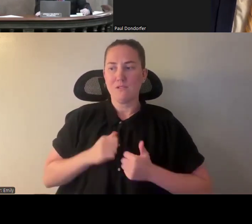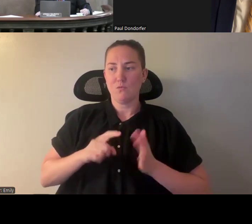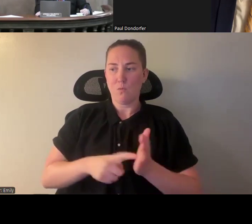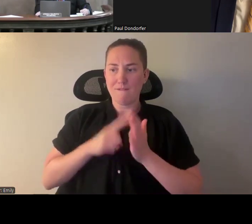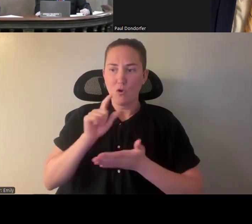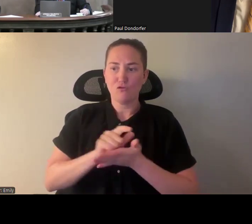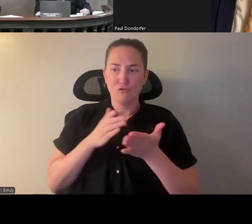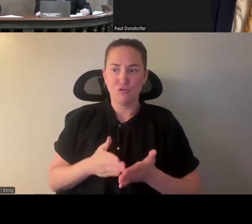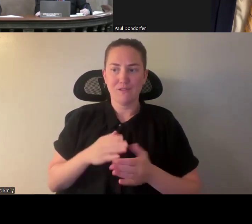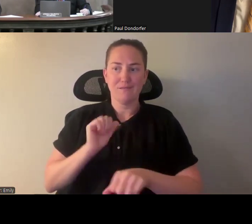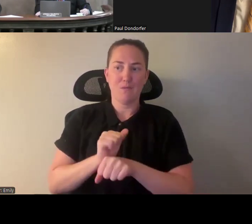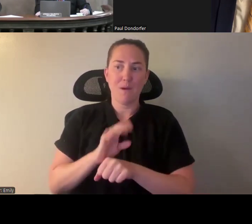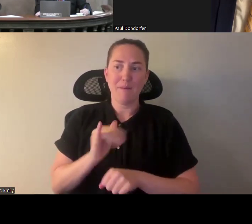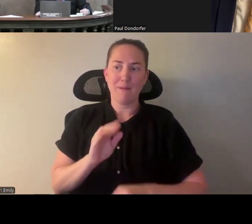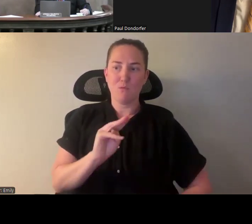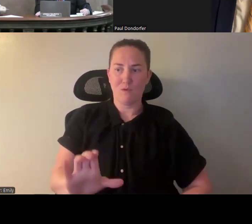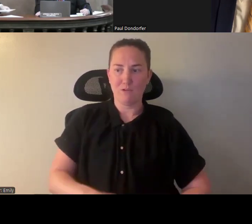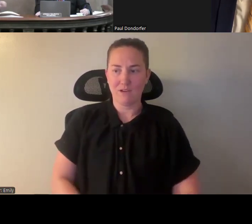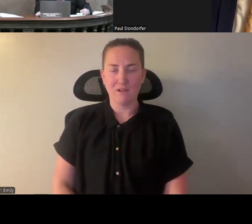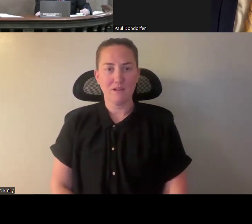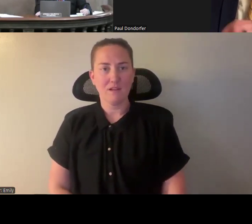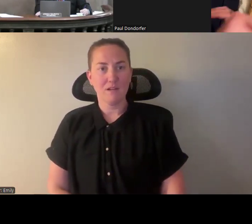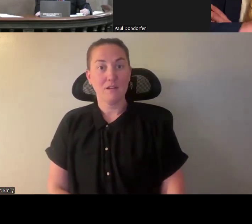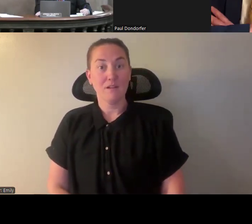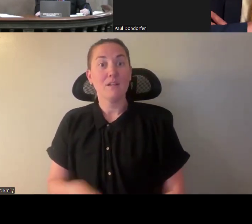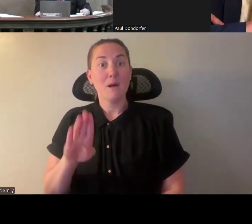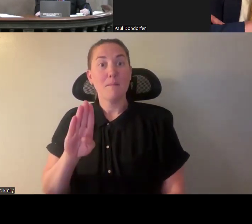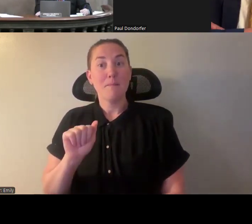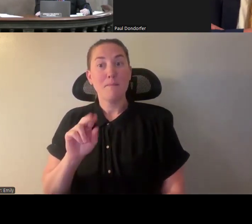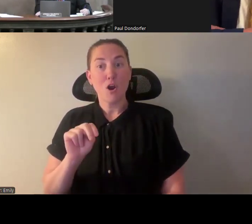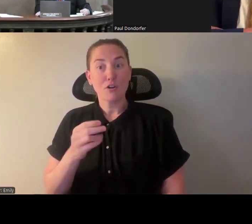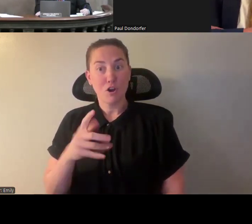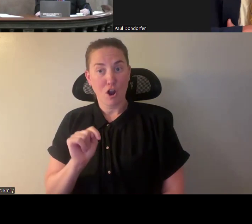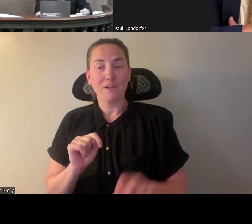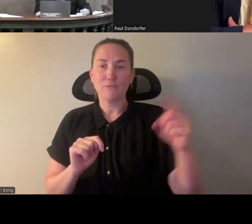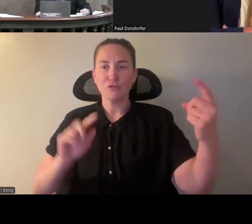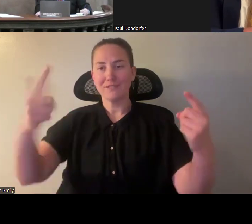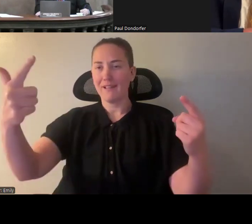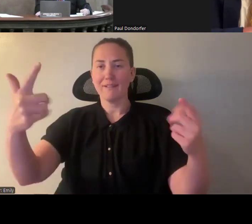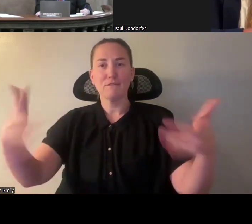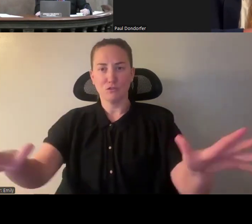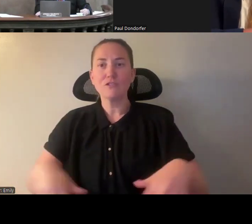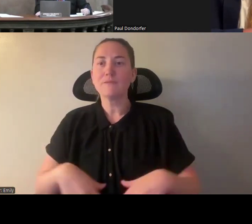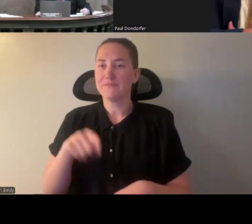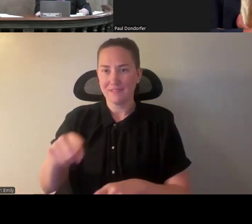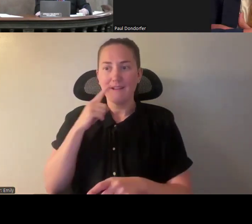County Moved by legislator Barnhard seconded by legislator Baines This is for introductory